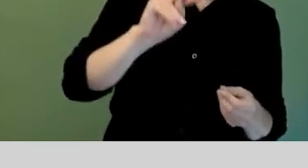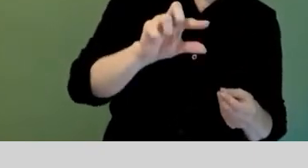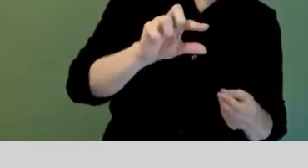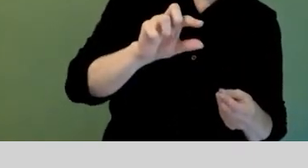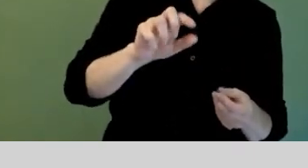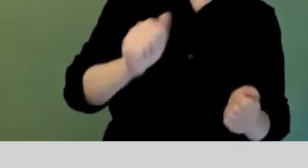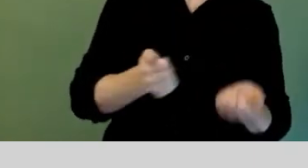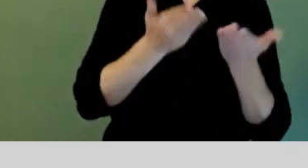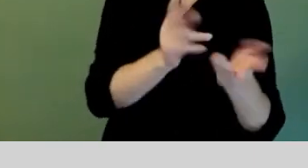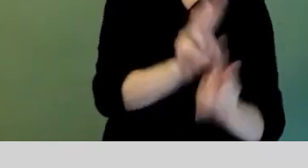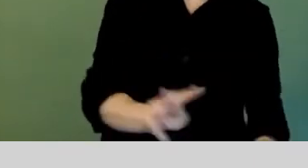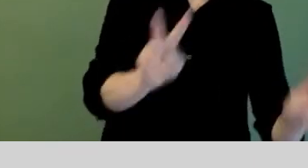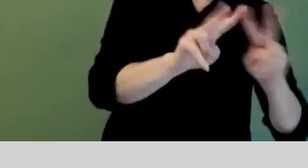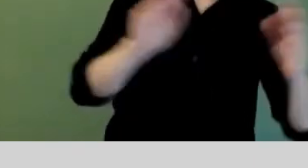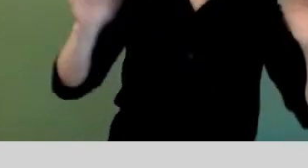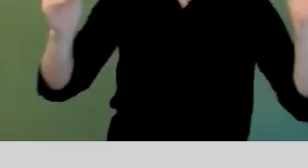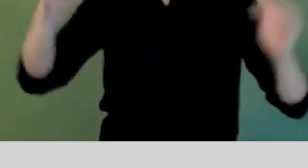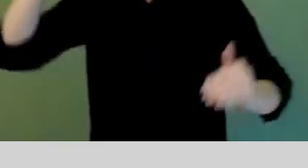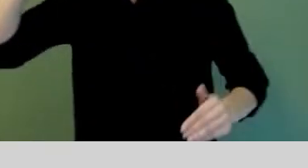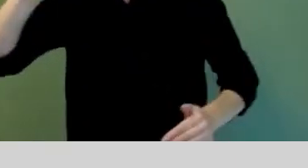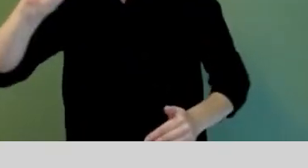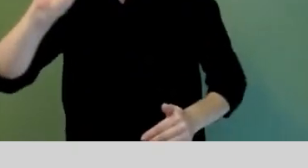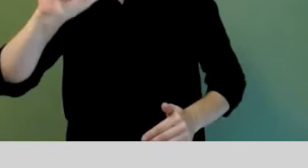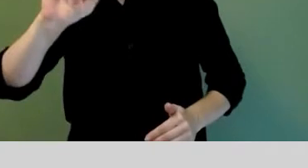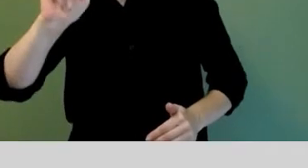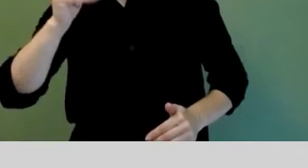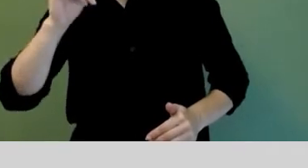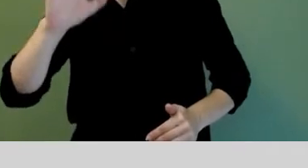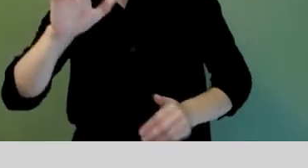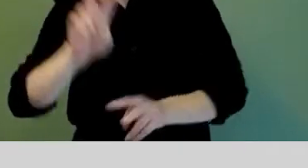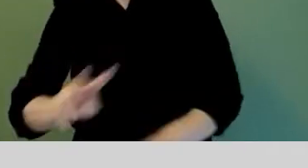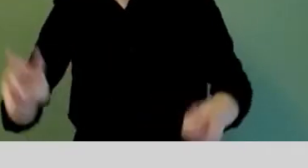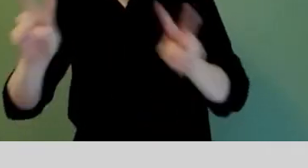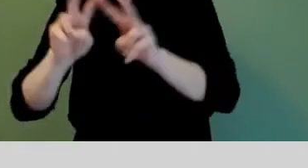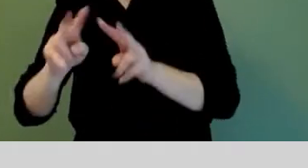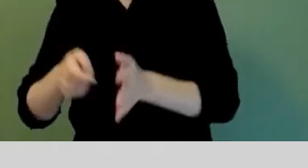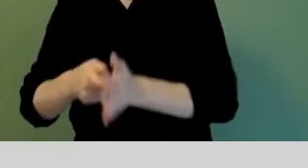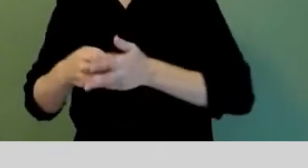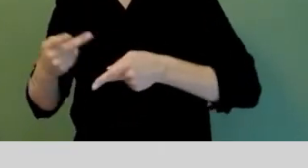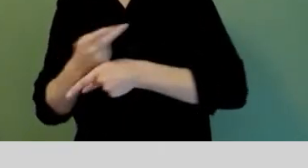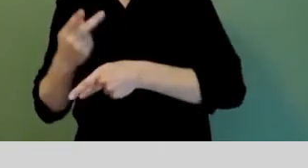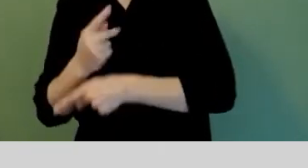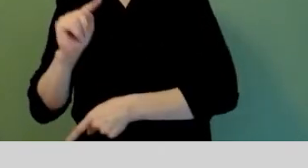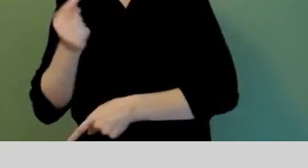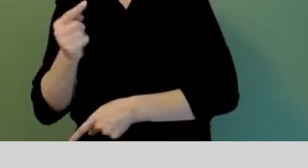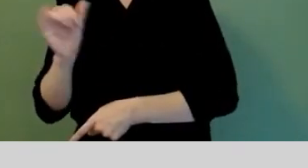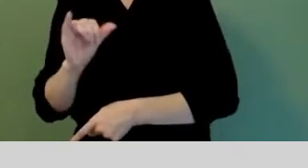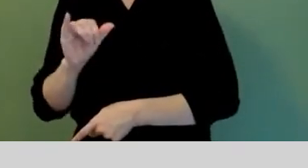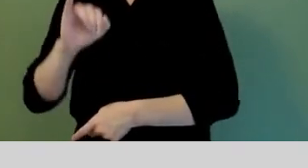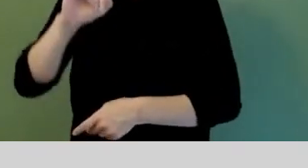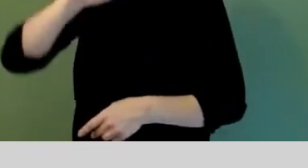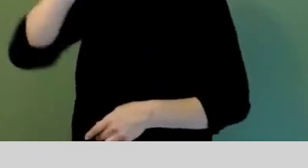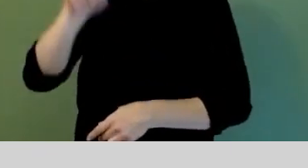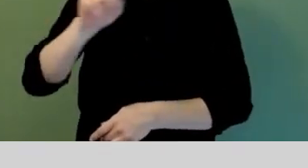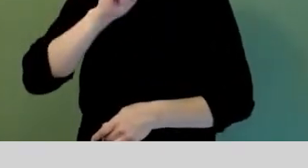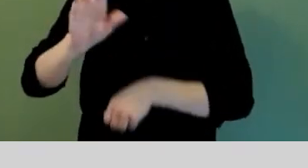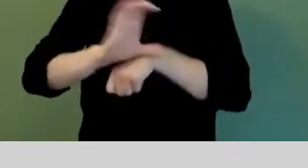which is one where you have to calculate that value first, like is_chocolate here. Now because Python never really had private fields,